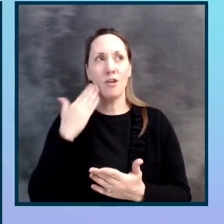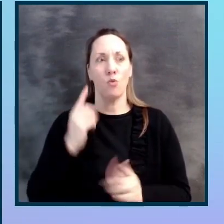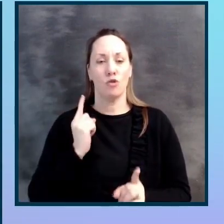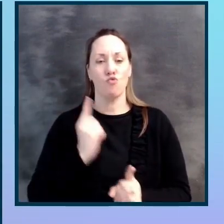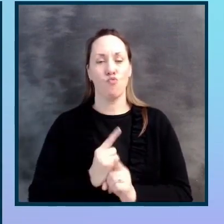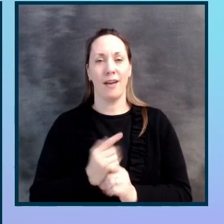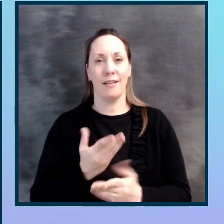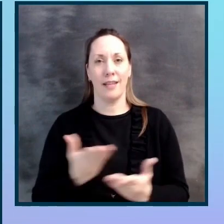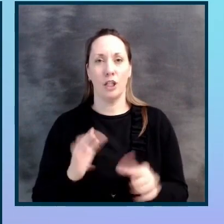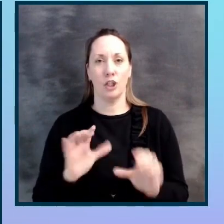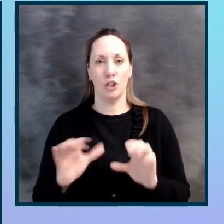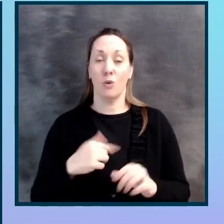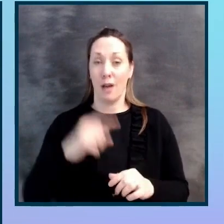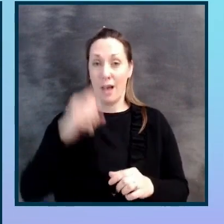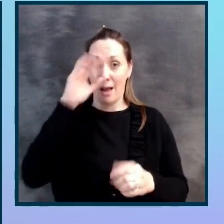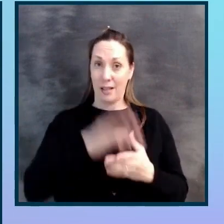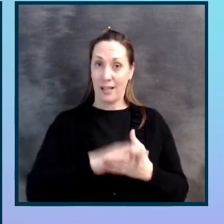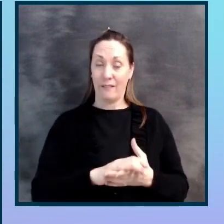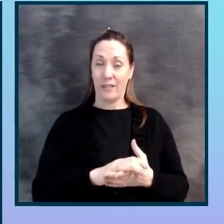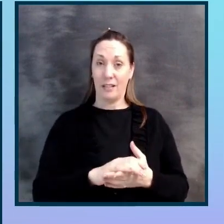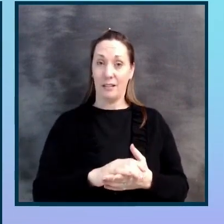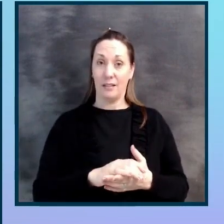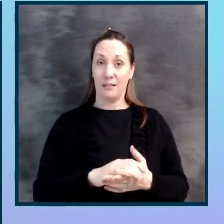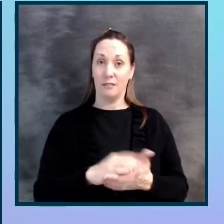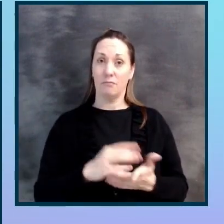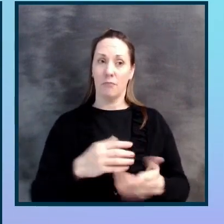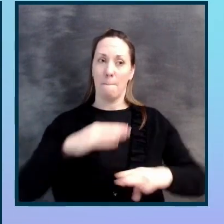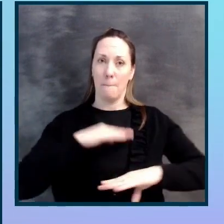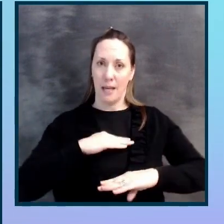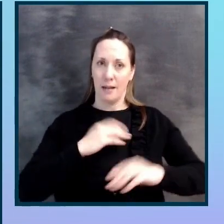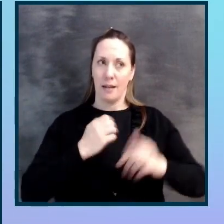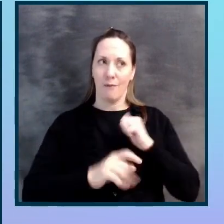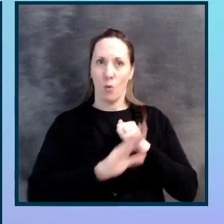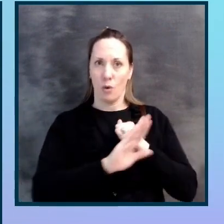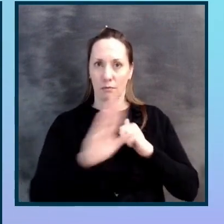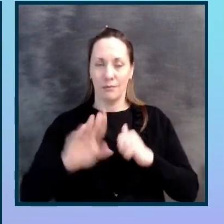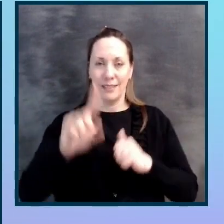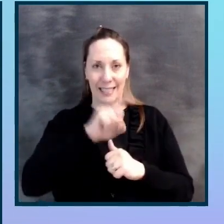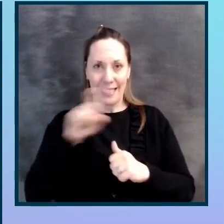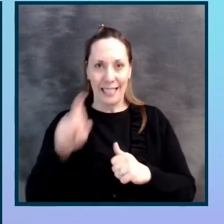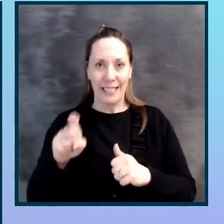I believe in meeting the needs of everybody, especially a company like ours